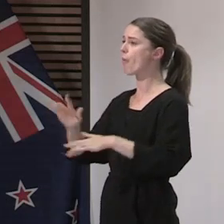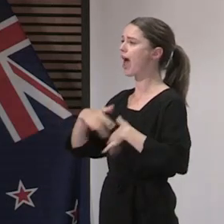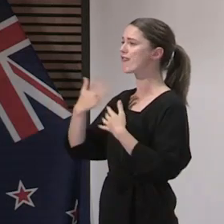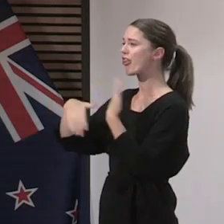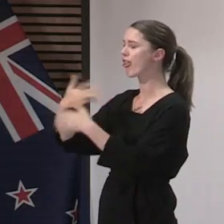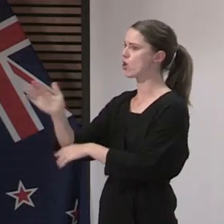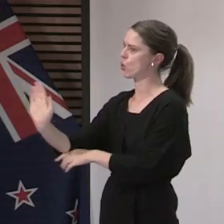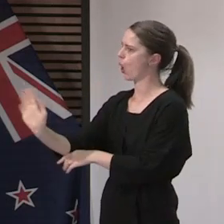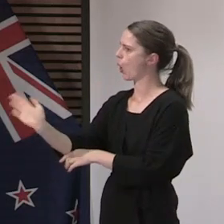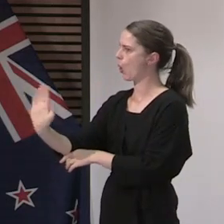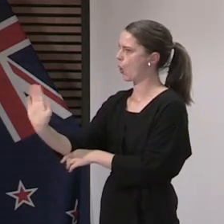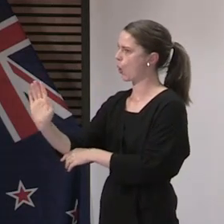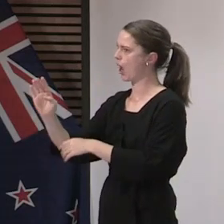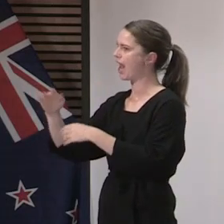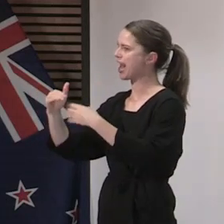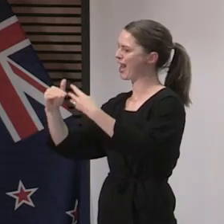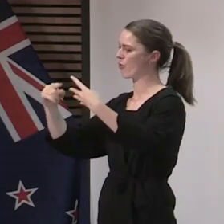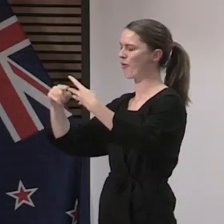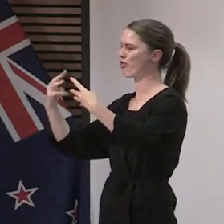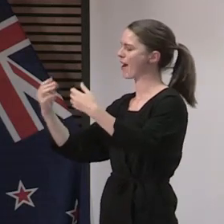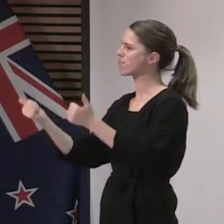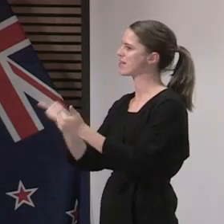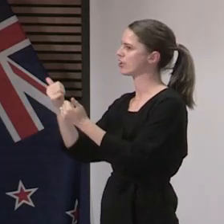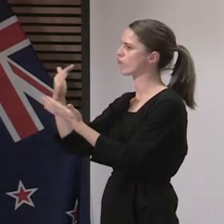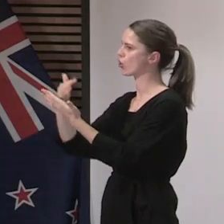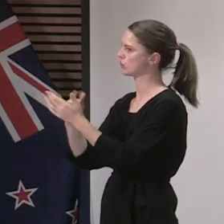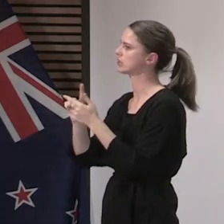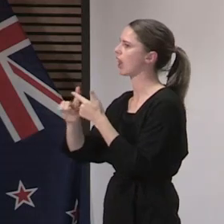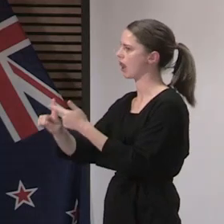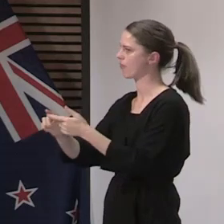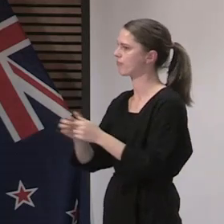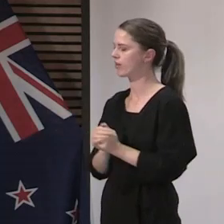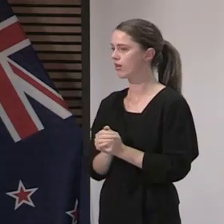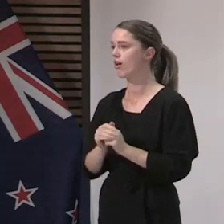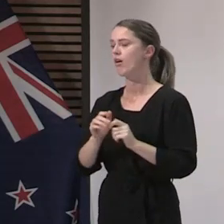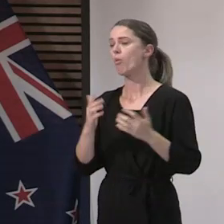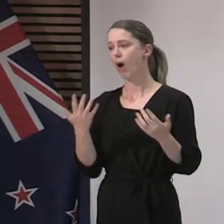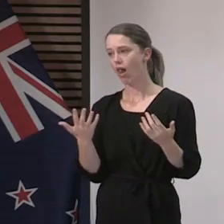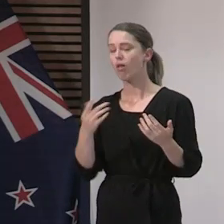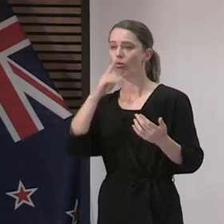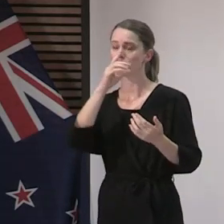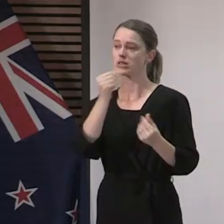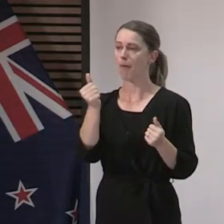of sorts, that has many